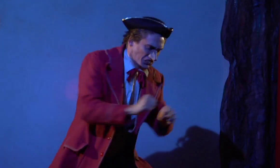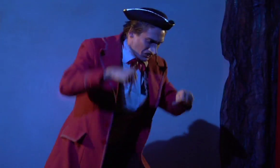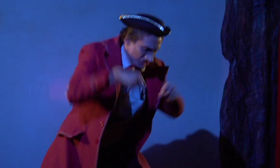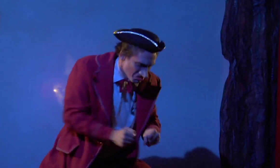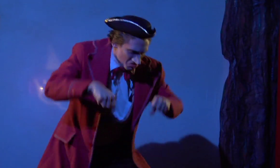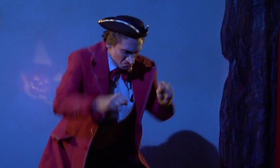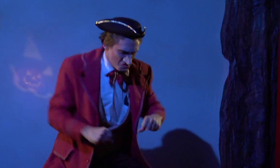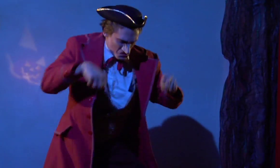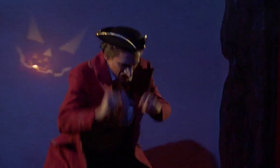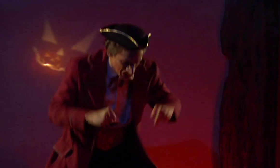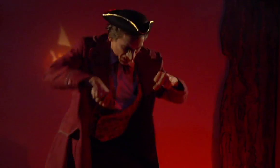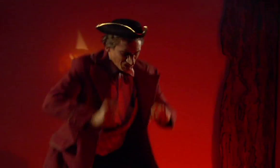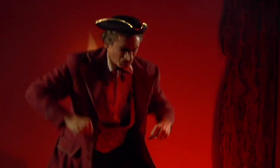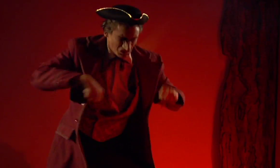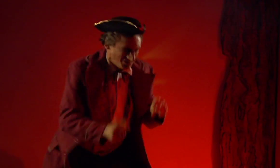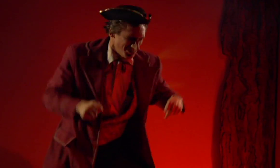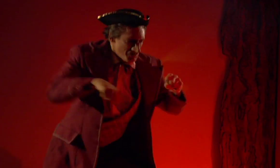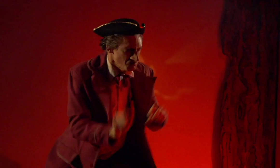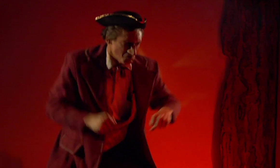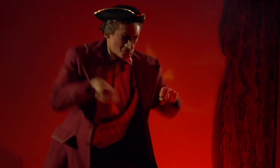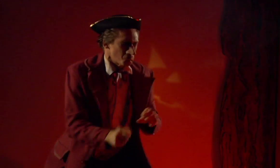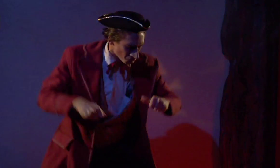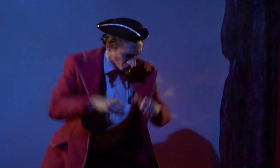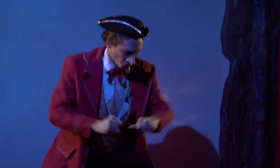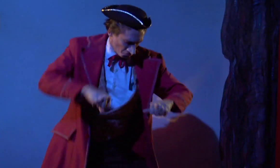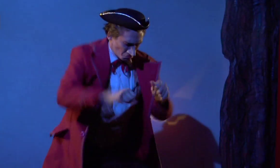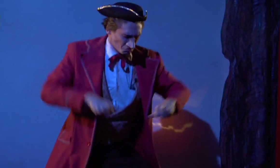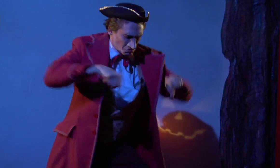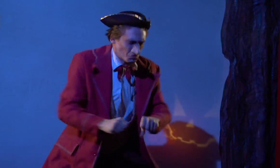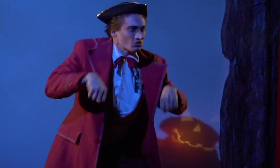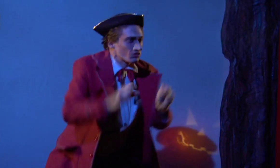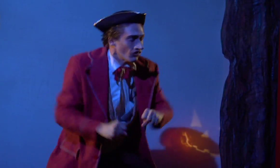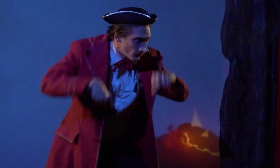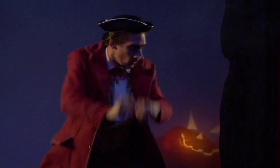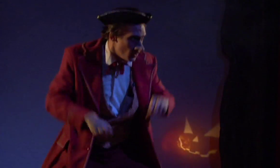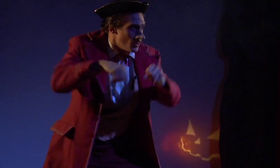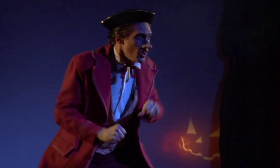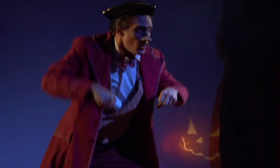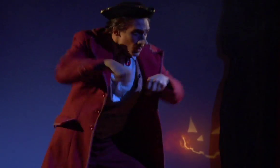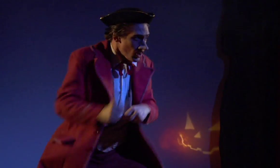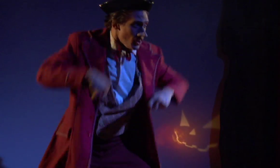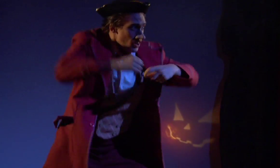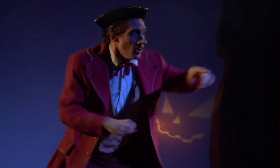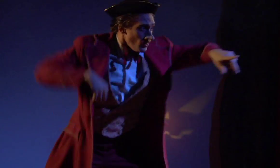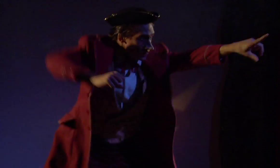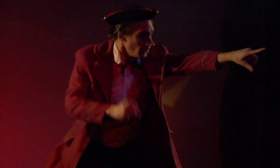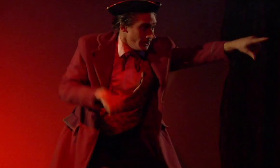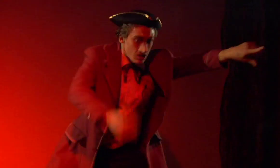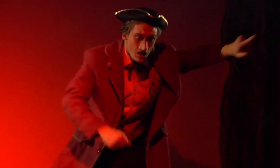(The sound increased to a fevered pitch as Ichabod squeals in terror.)